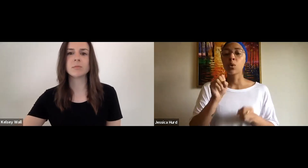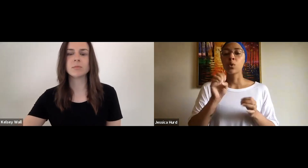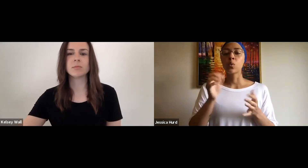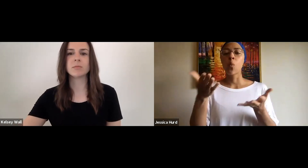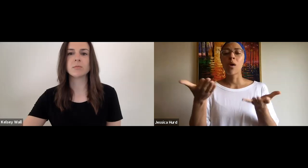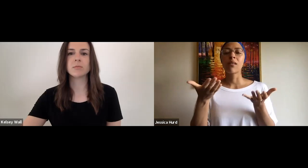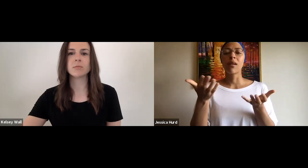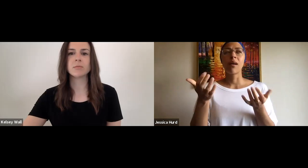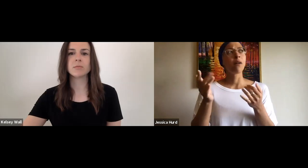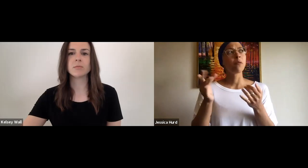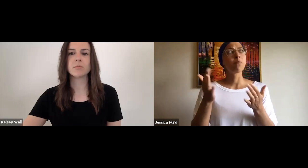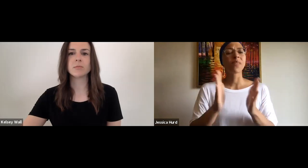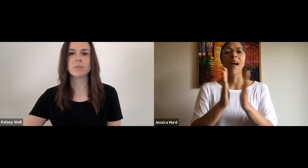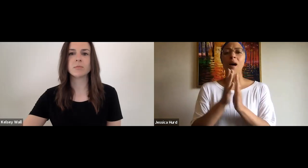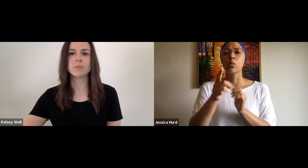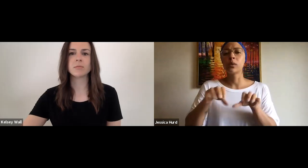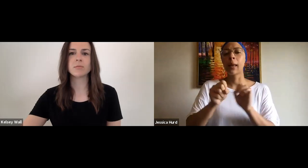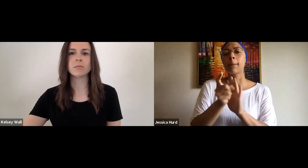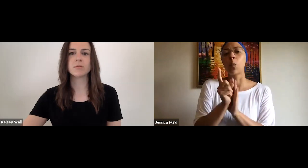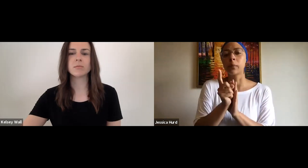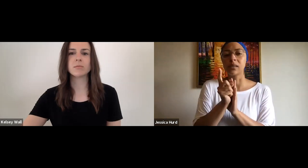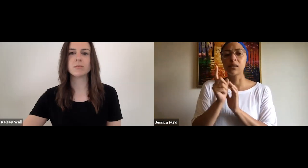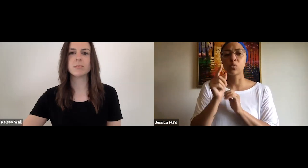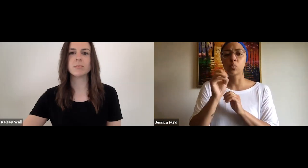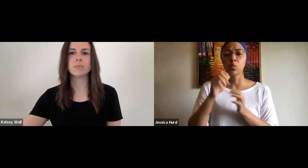or just complete isolation and a disconnect from the world right now.